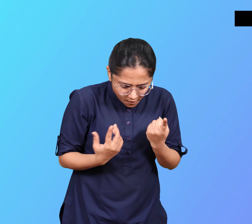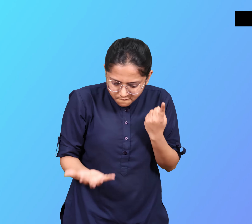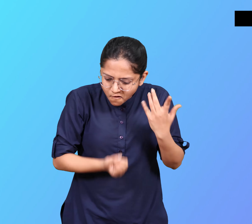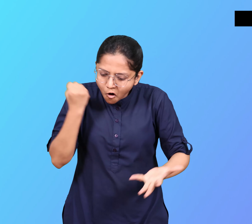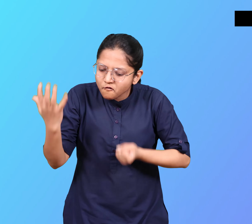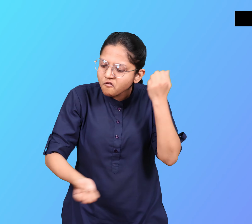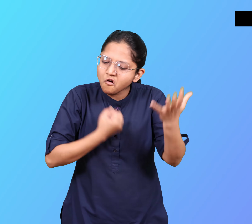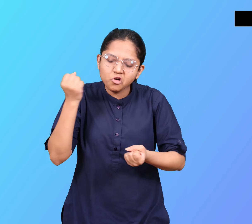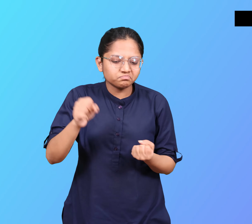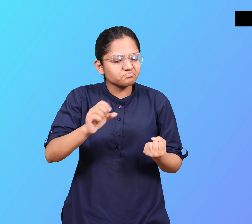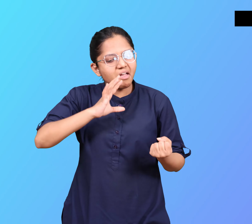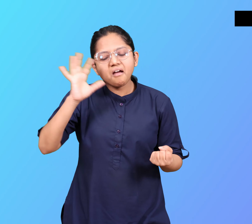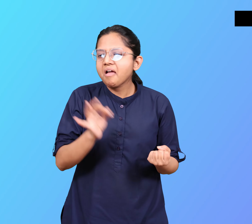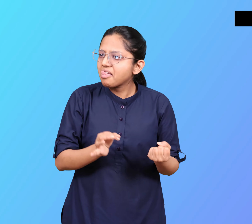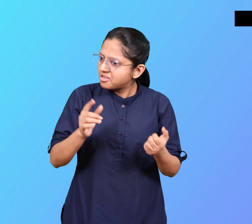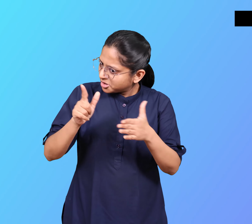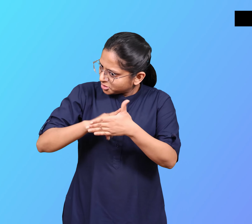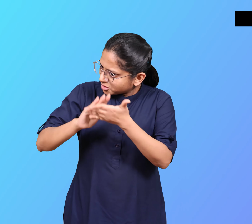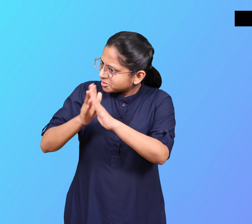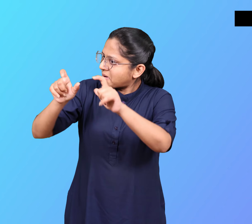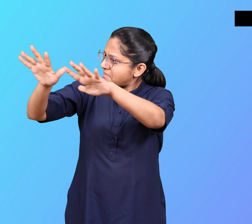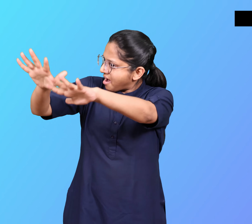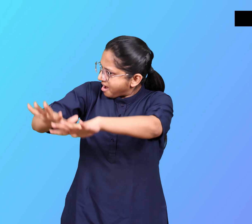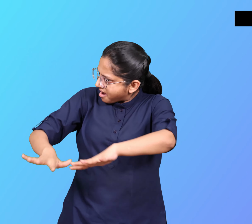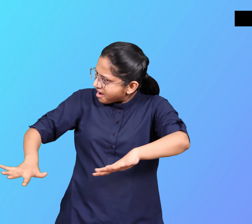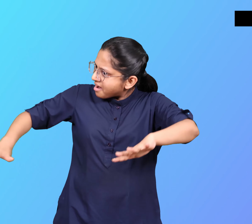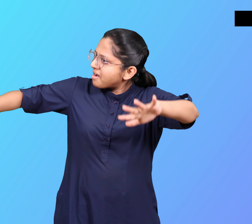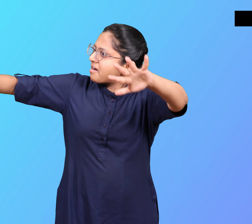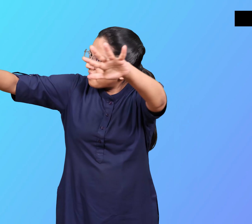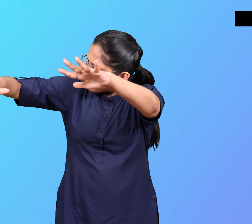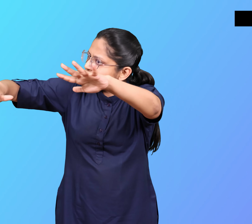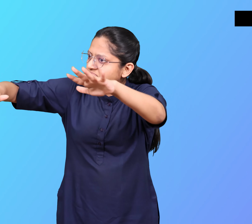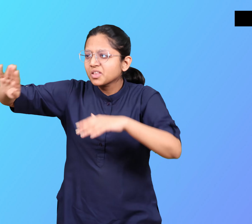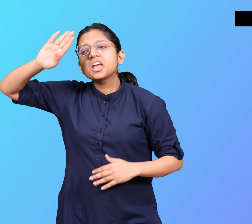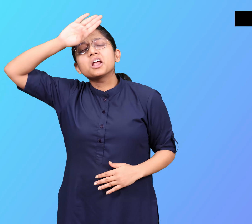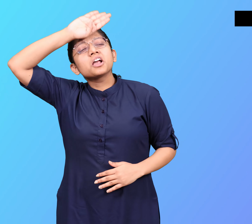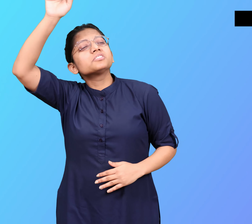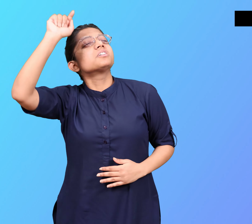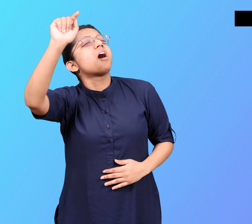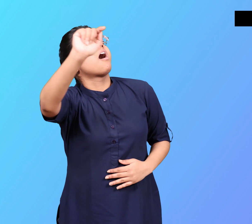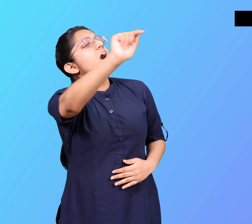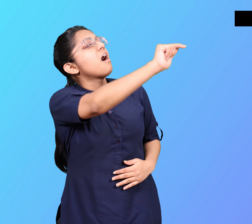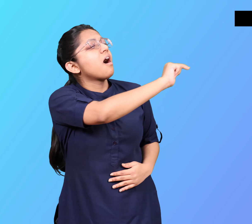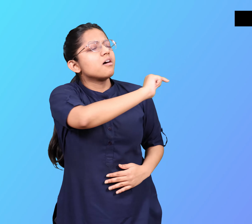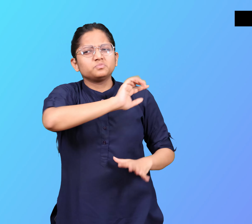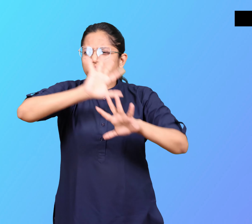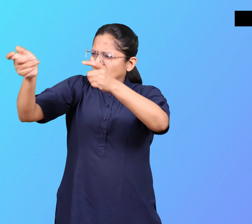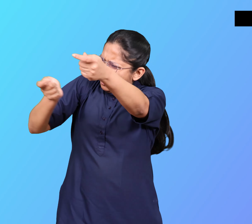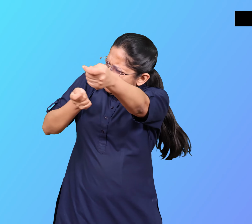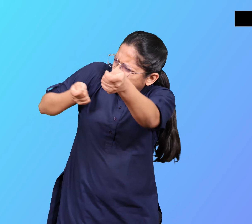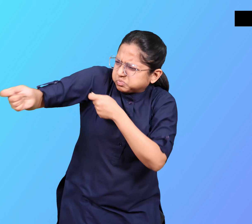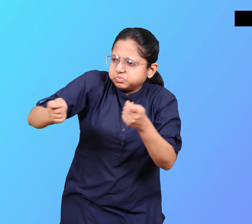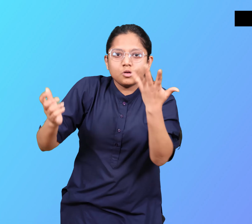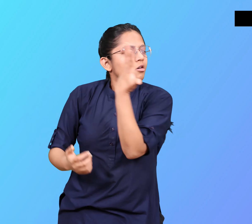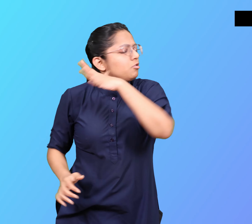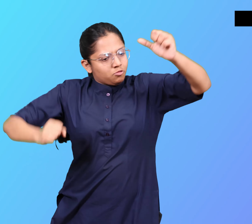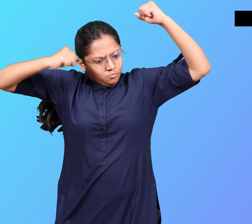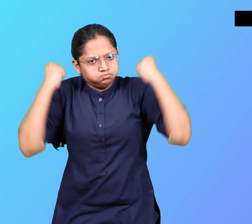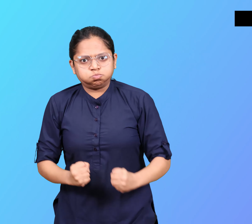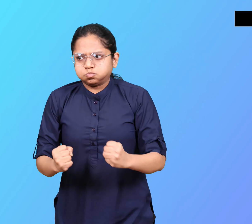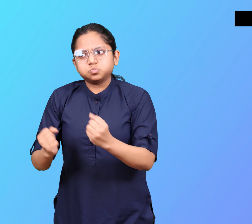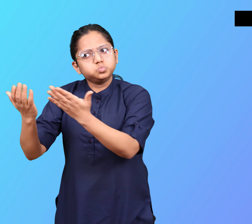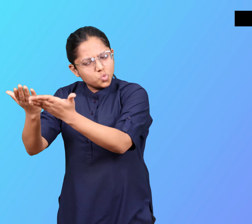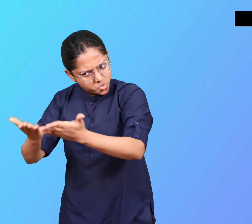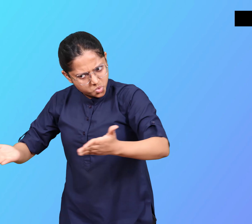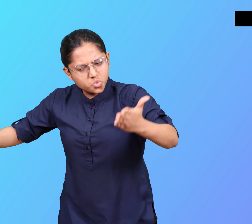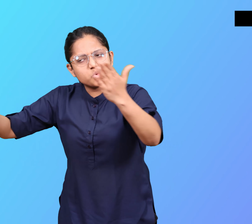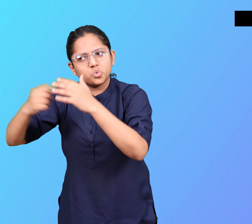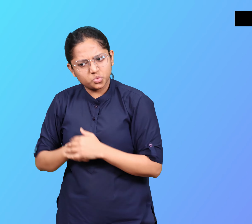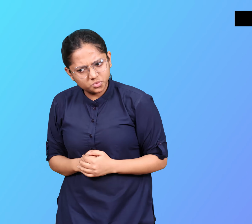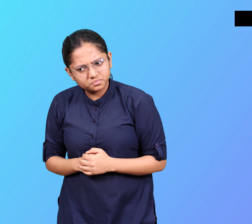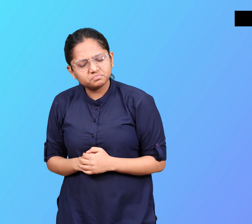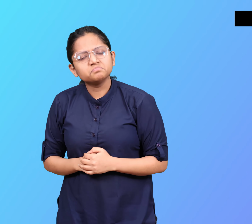We found that Jerusalem has a long history of refusing to obey their kings. It has been a place where this kind of refusal and revolt has happened often.